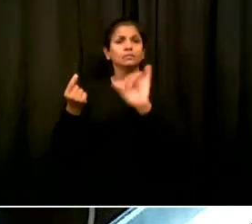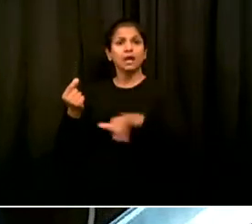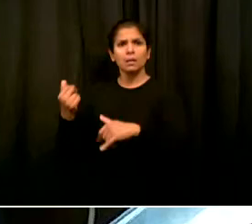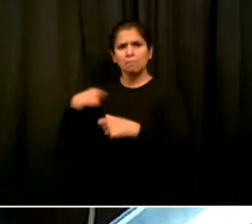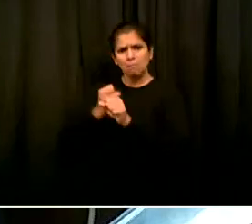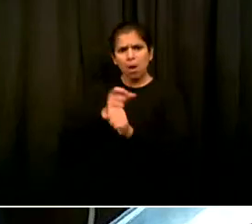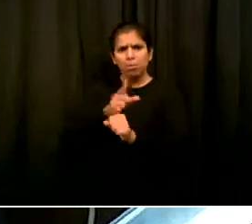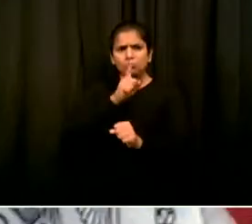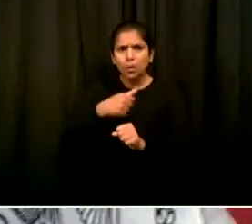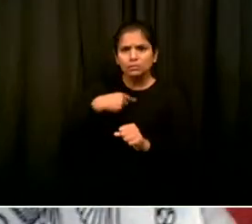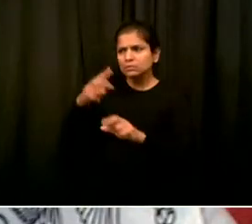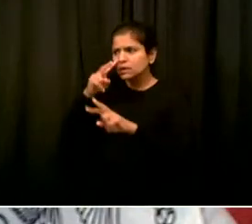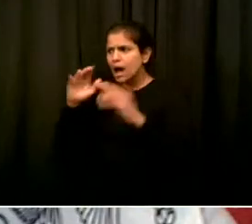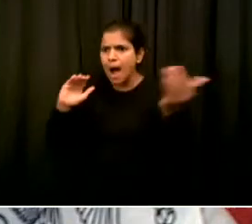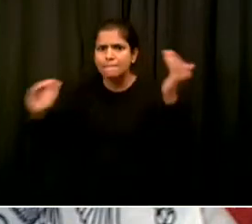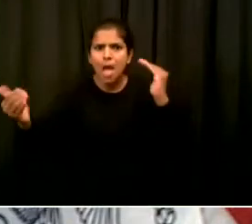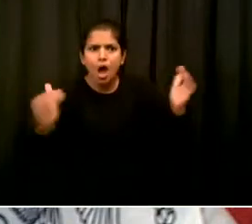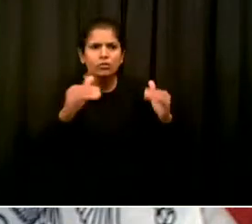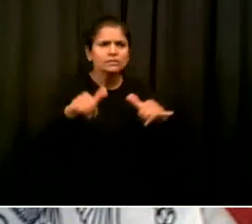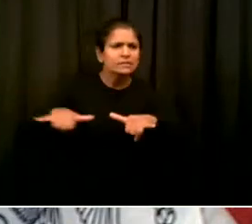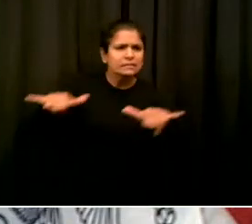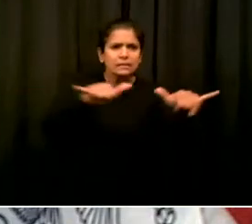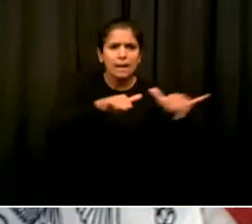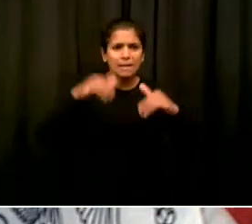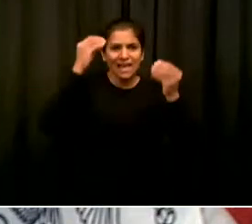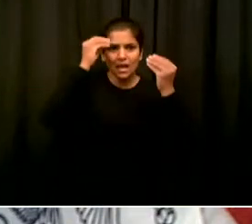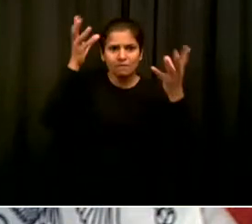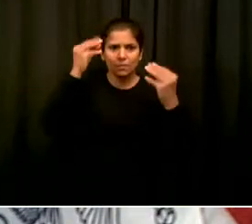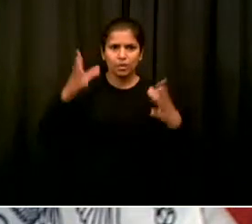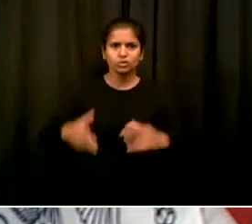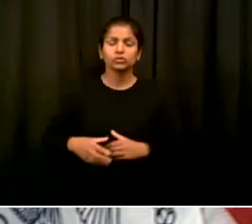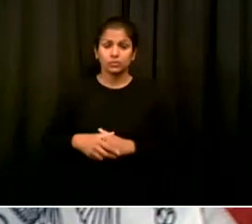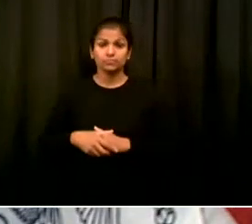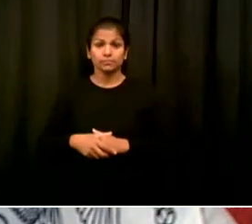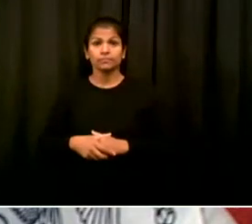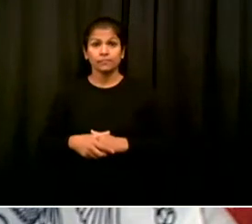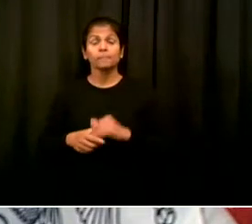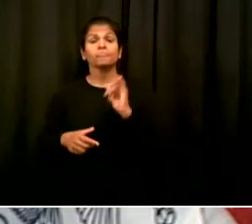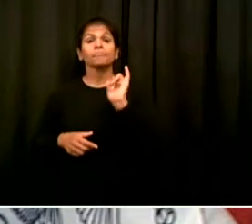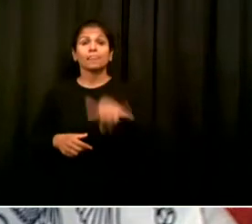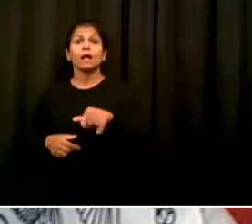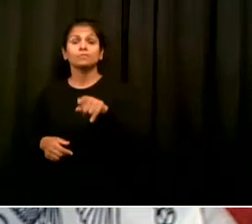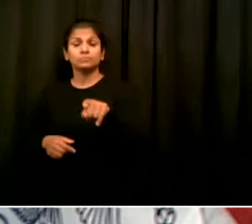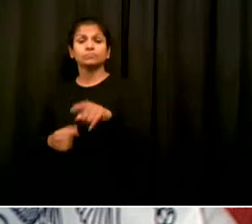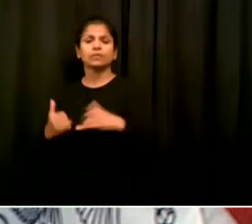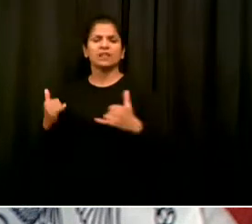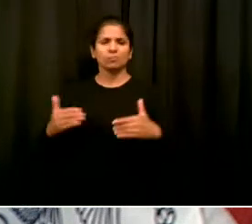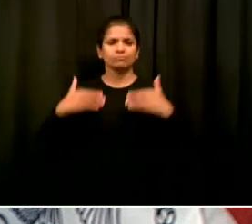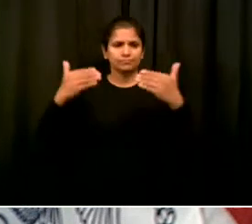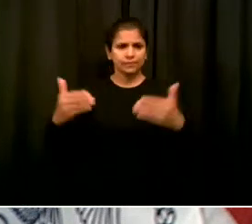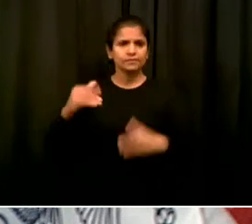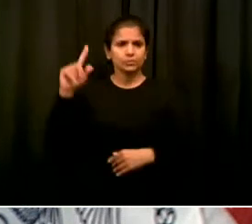WE WILL NOT GO CBAK TO THE WAY IT WAS. WE ARE PLANNING EVERYTHING VERY FAR IN ADVANCE THIS TIME.